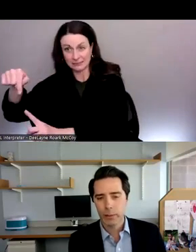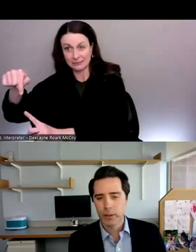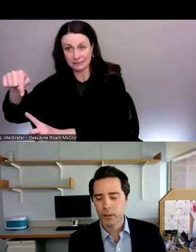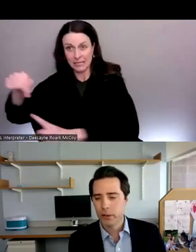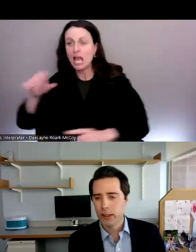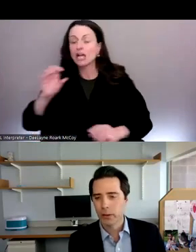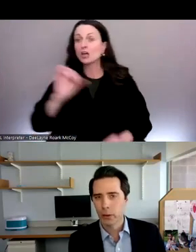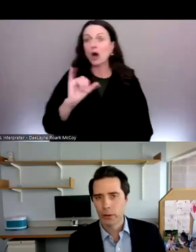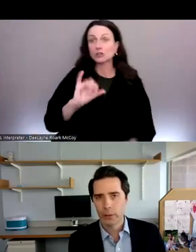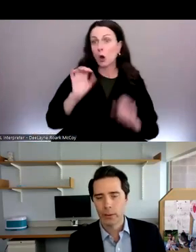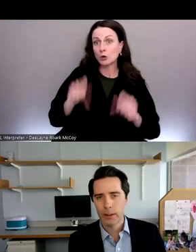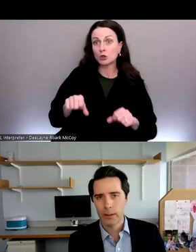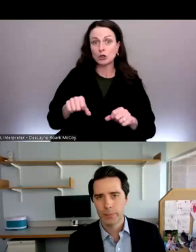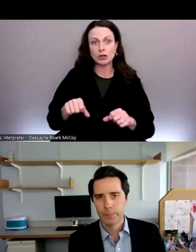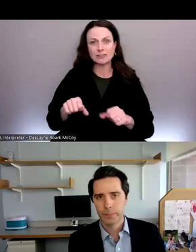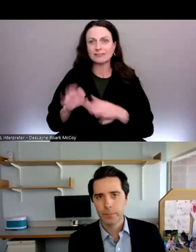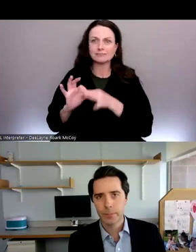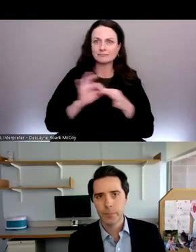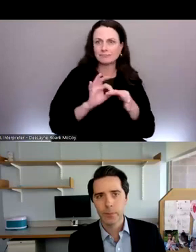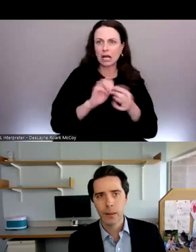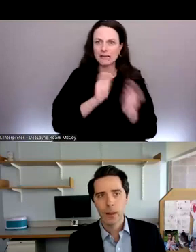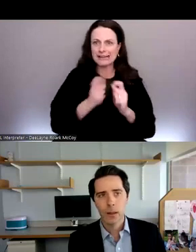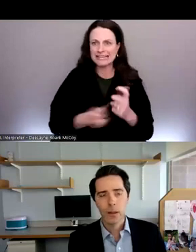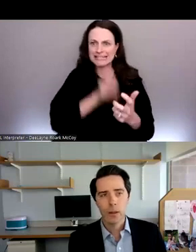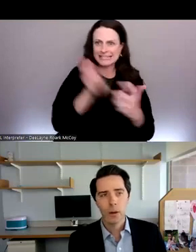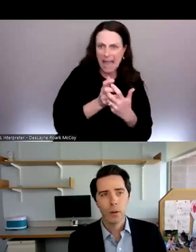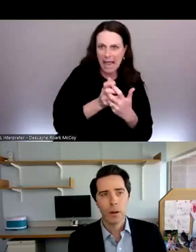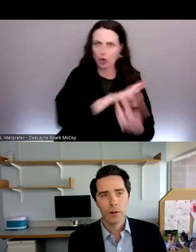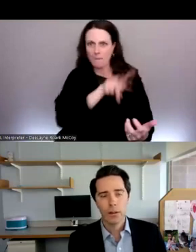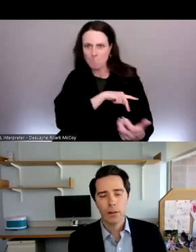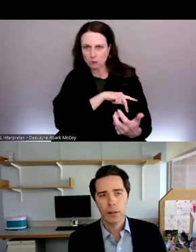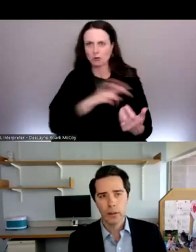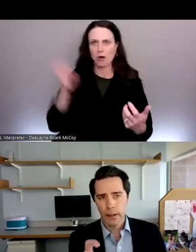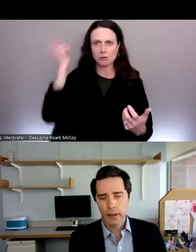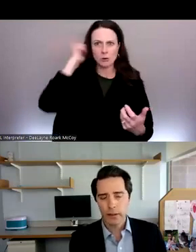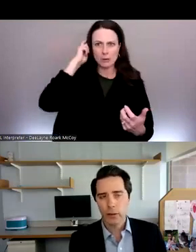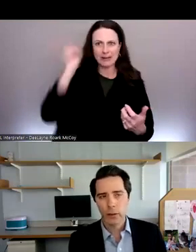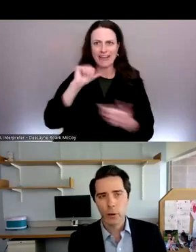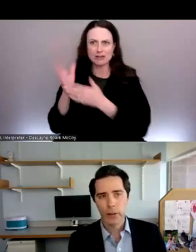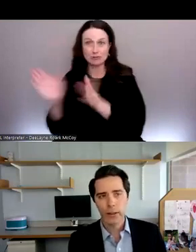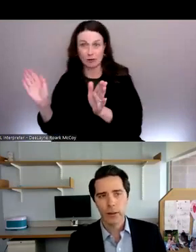the way to position tailored Cochlear implants